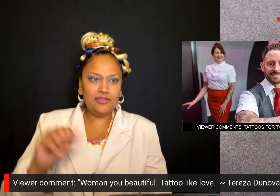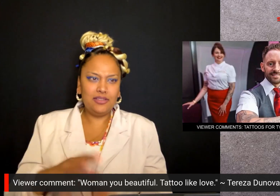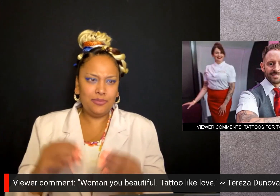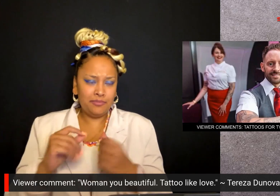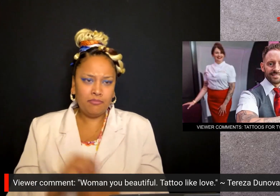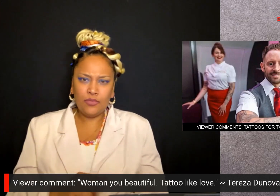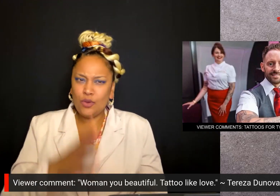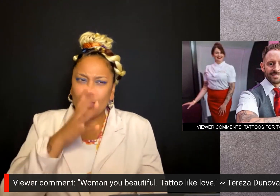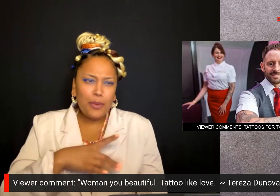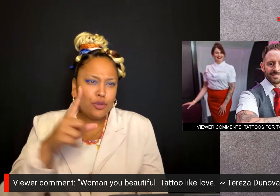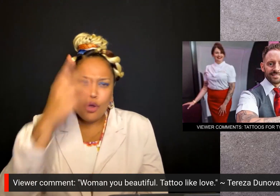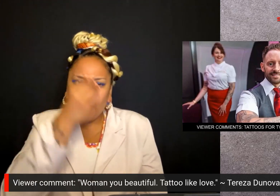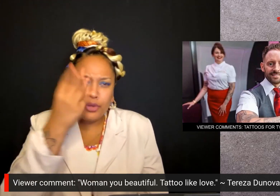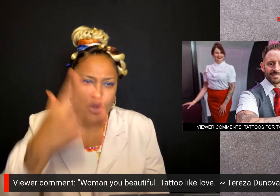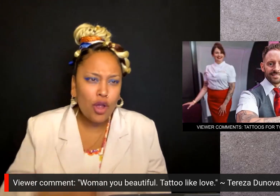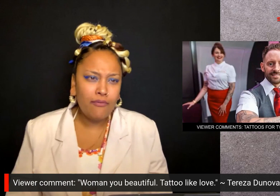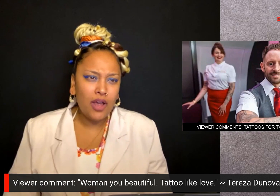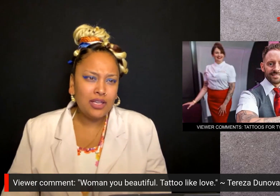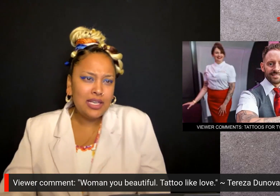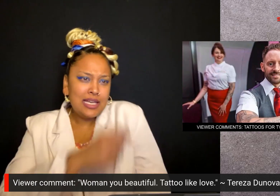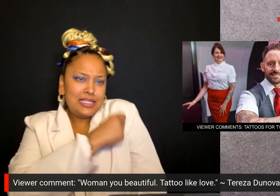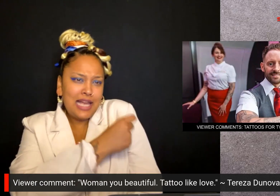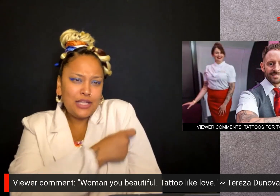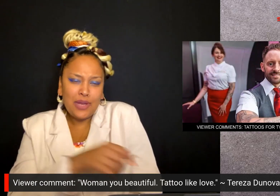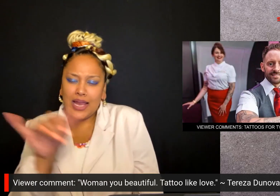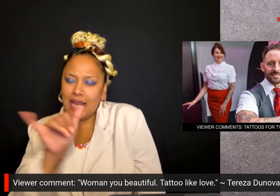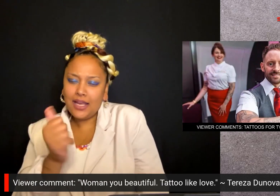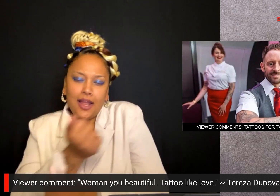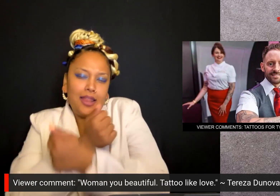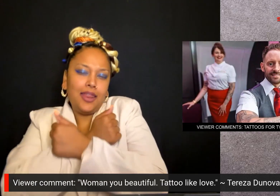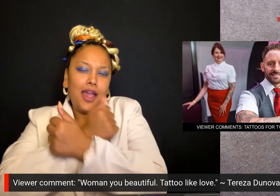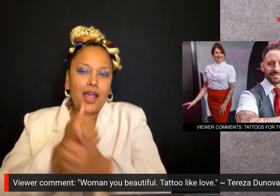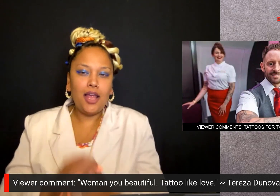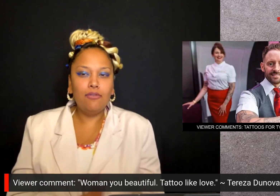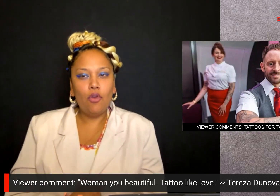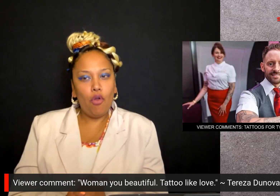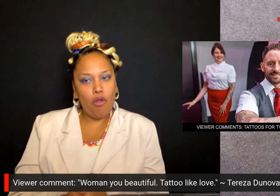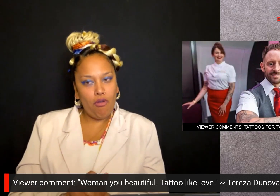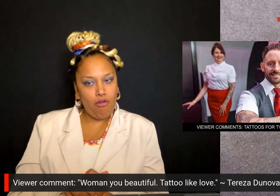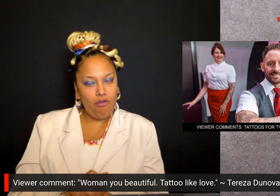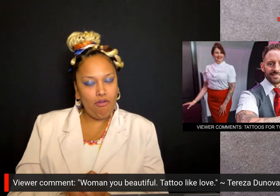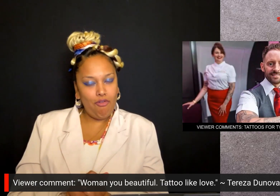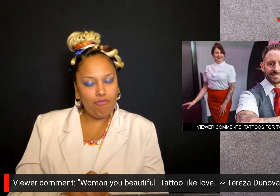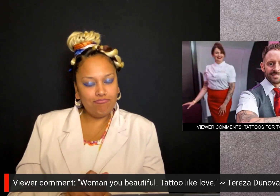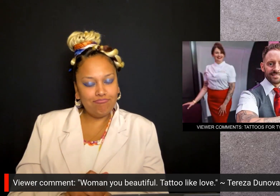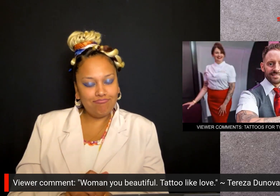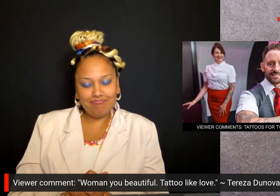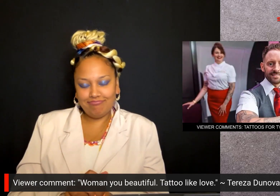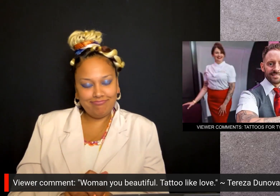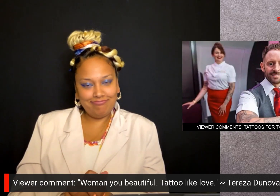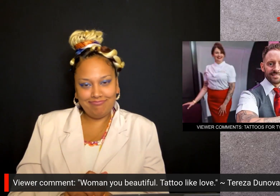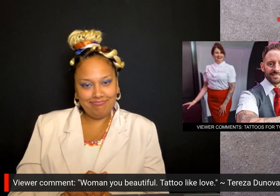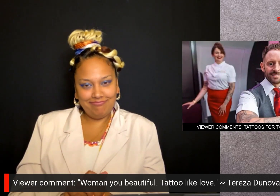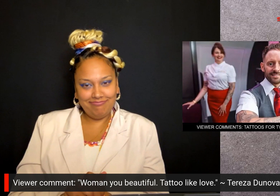Tereza Dunova said woman you beautiful tattoo like love